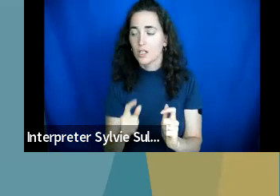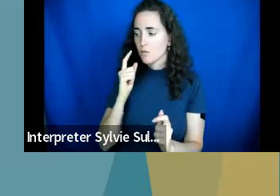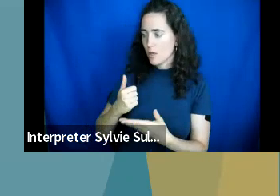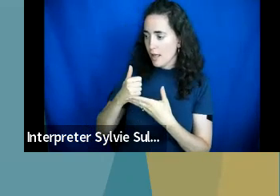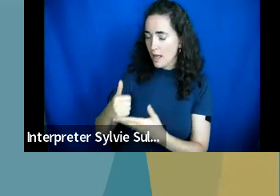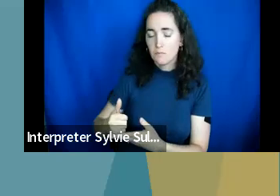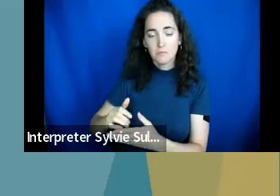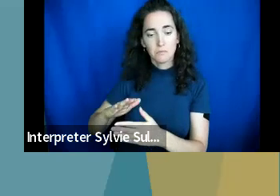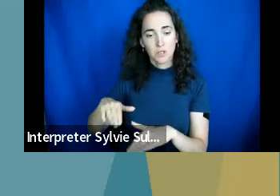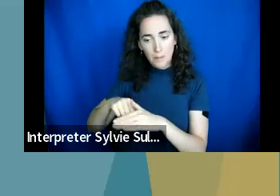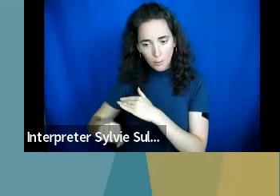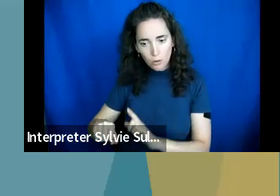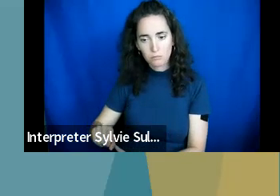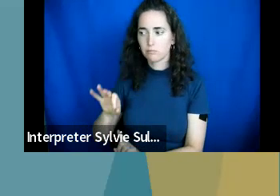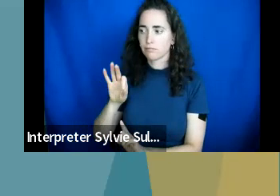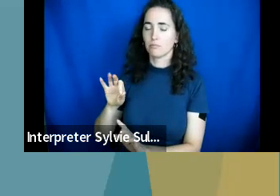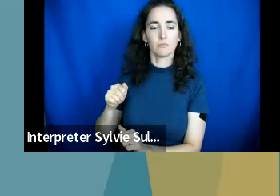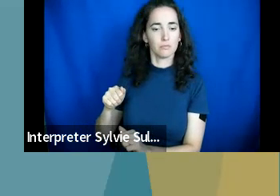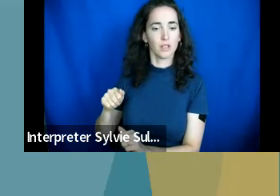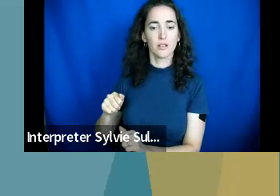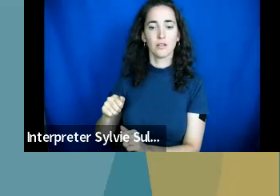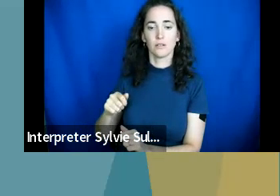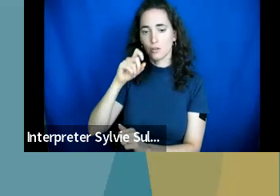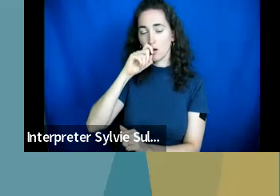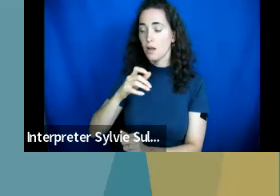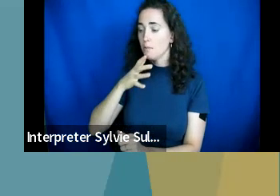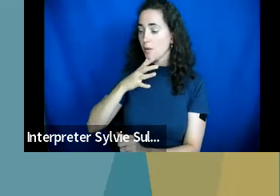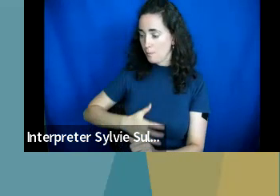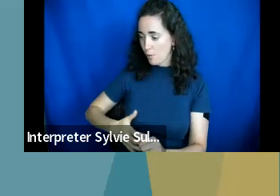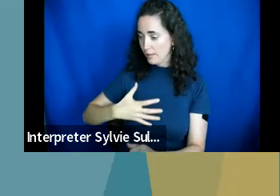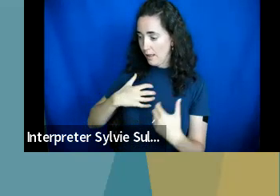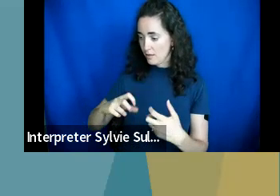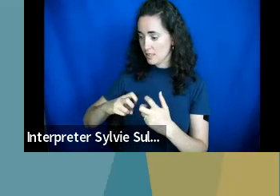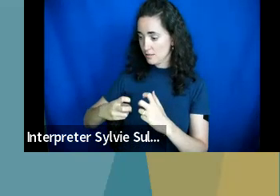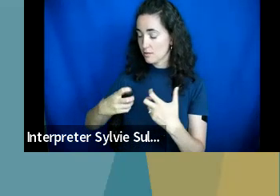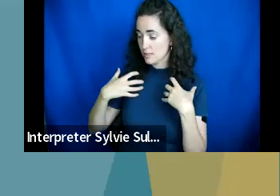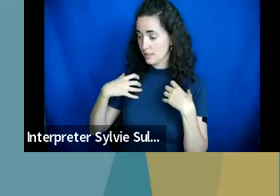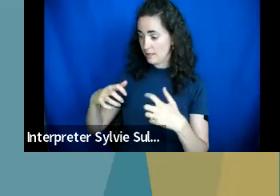the prevention and intervention efforts in Louisiana's maternal health system.